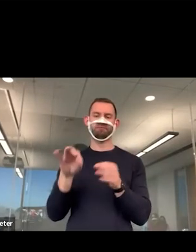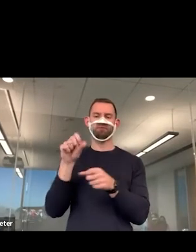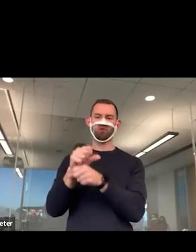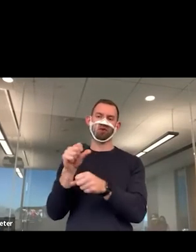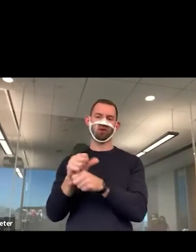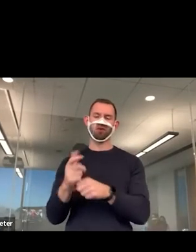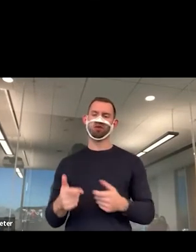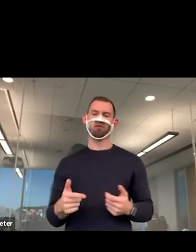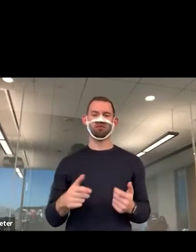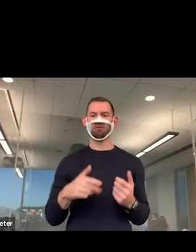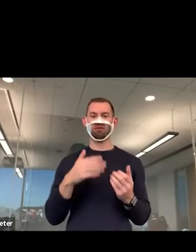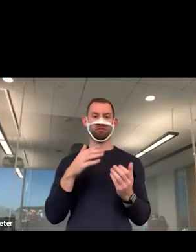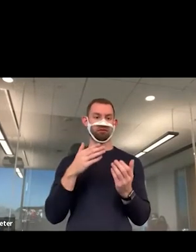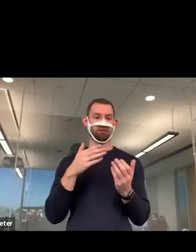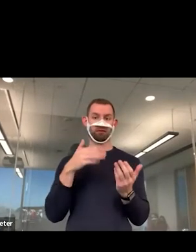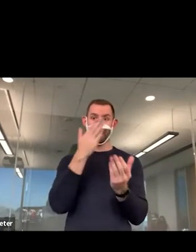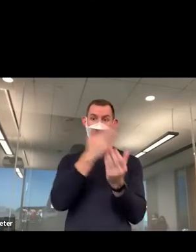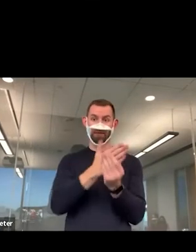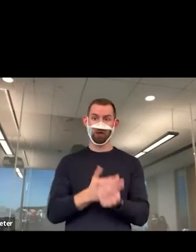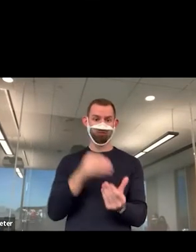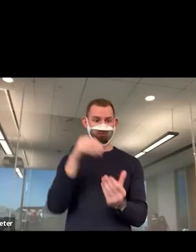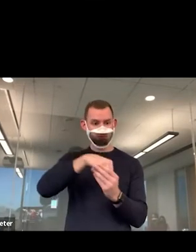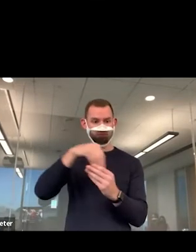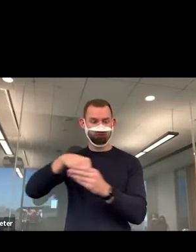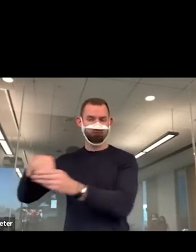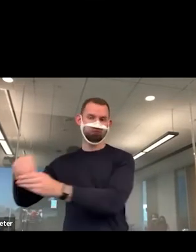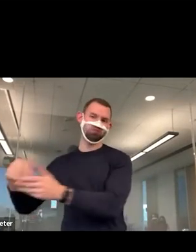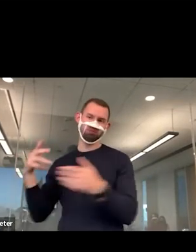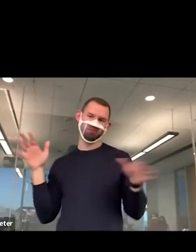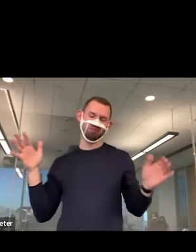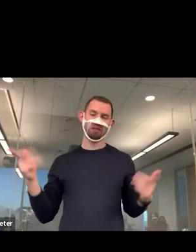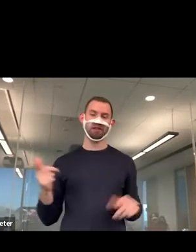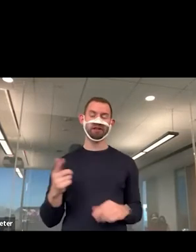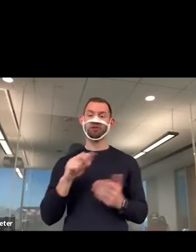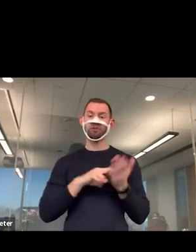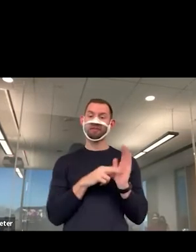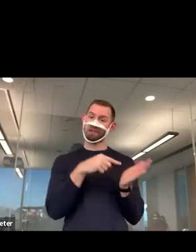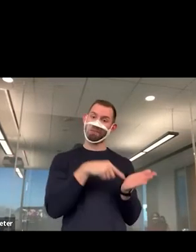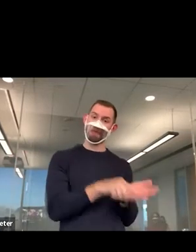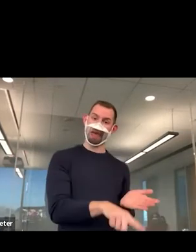get paid based on their productivity now can you imagine working in the workplace and being tested